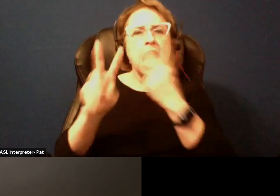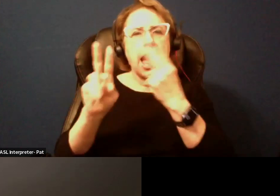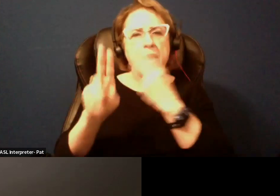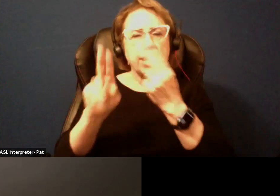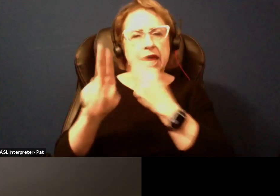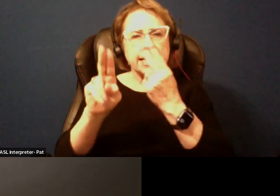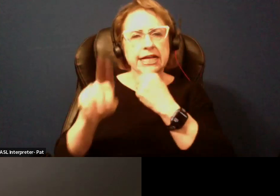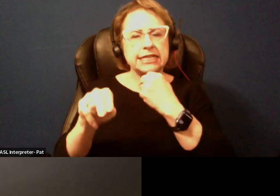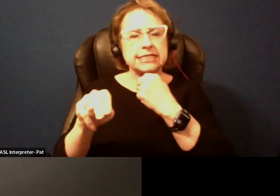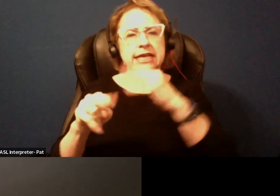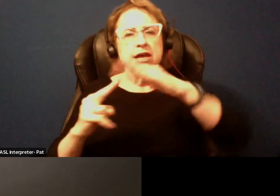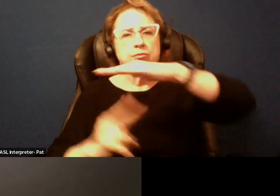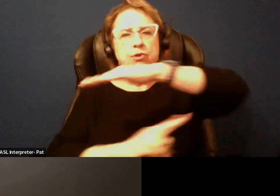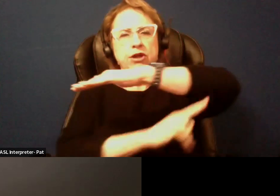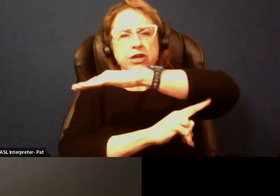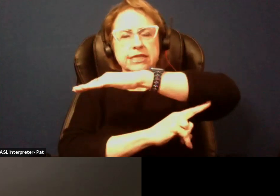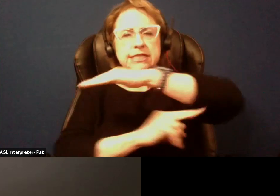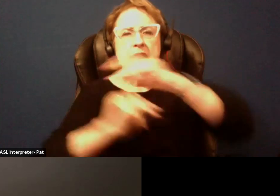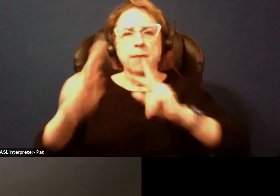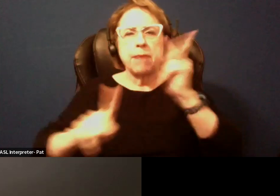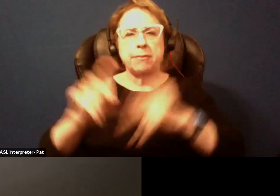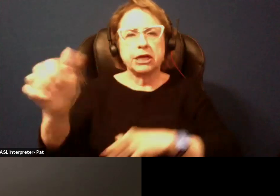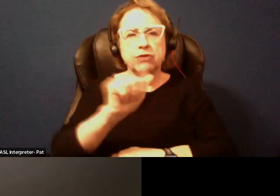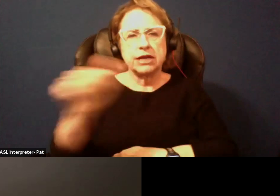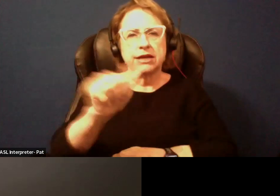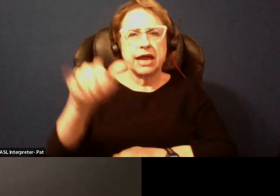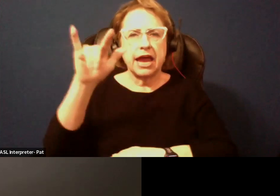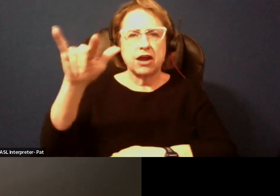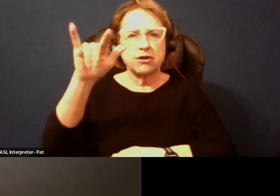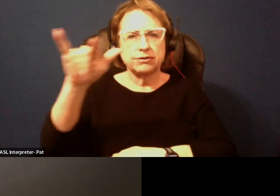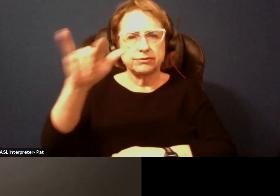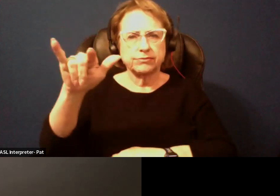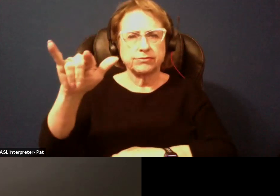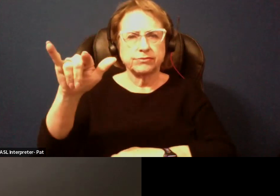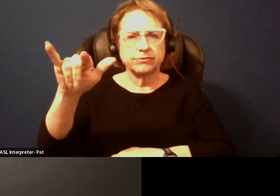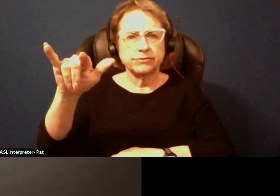public transportation, railroads, airport seaports, the electric grid.